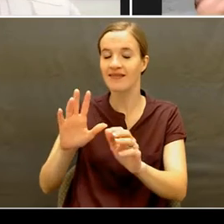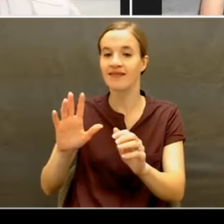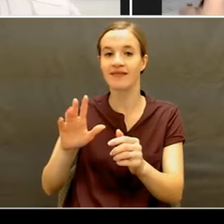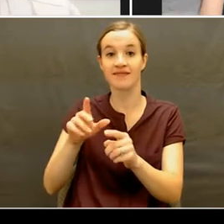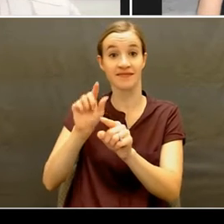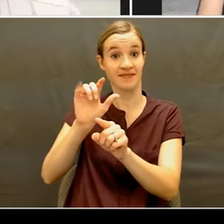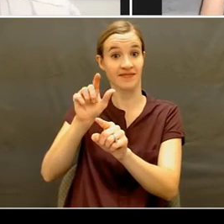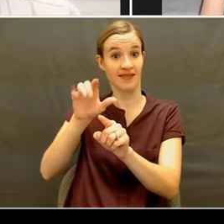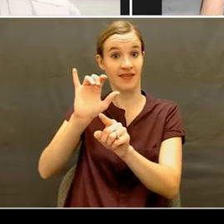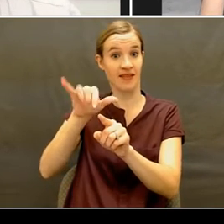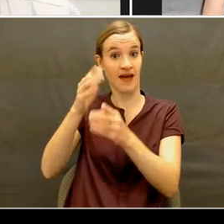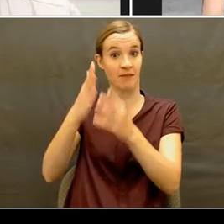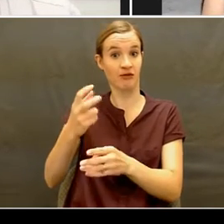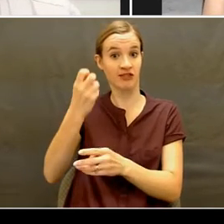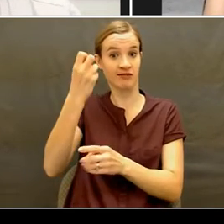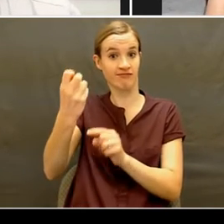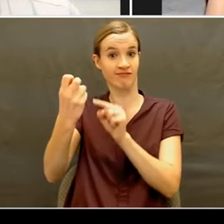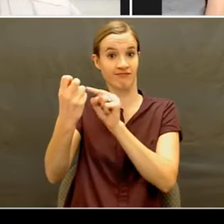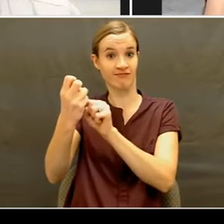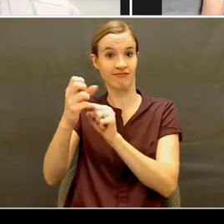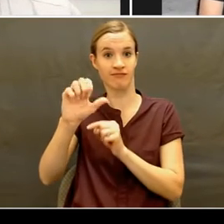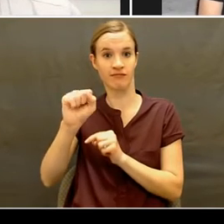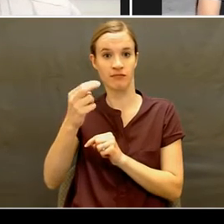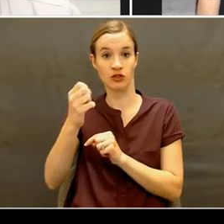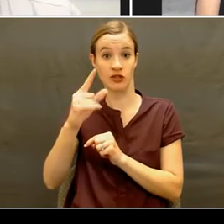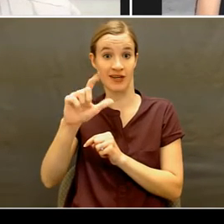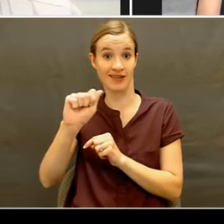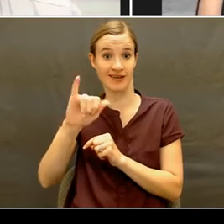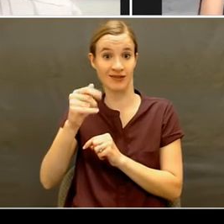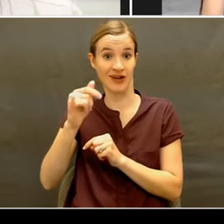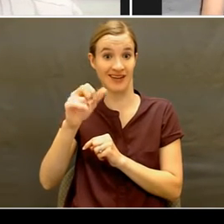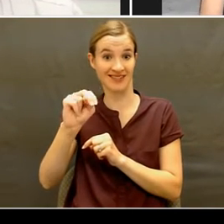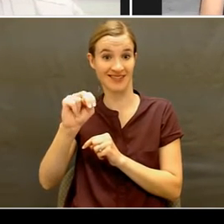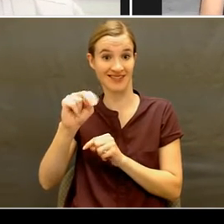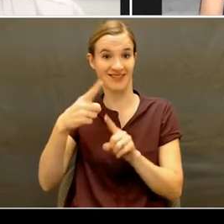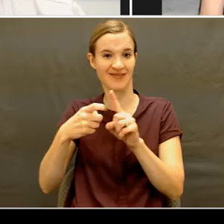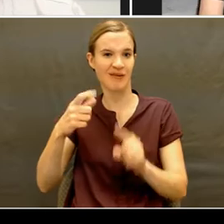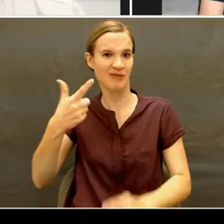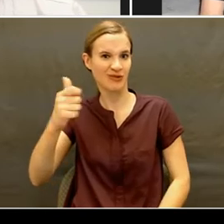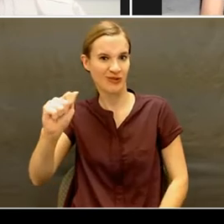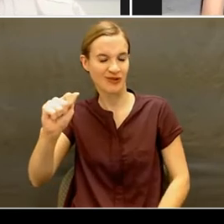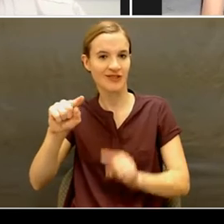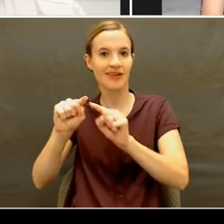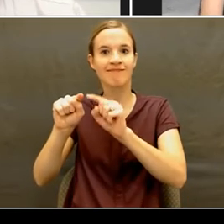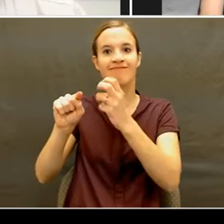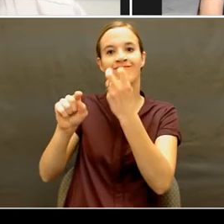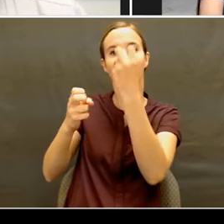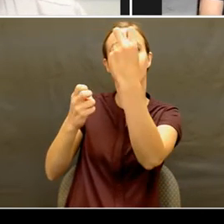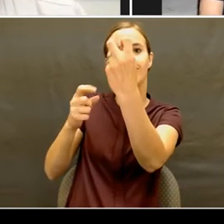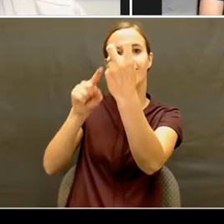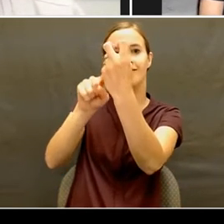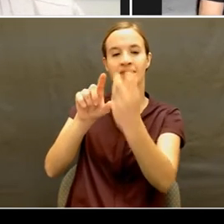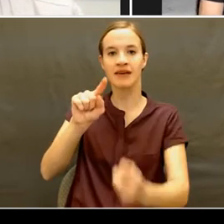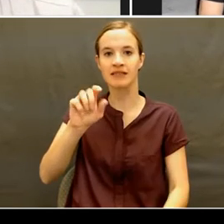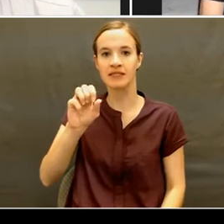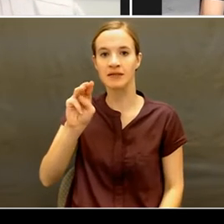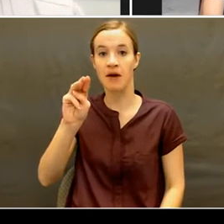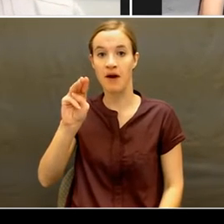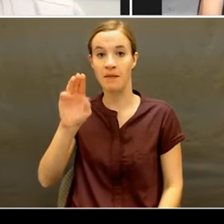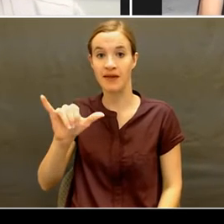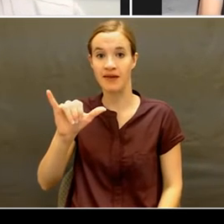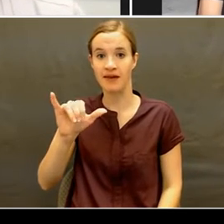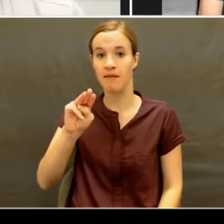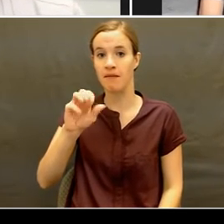Tom: Before I forget that Sheila Jackson from Georgia and that Tommy Malone from Kentucky, one